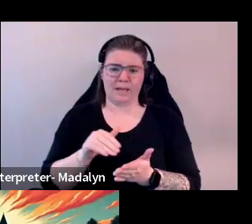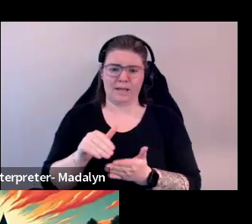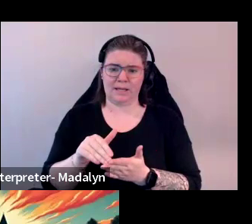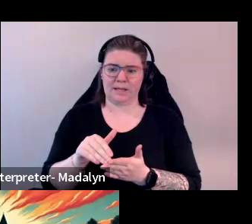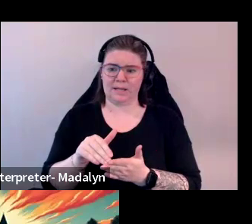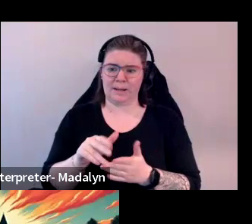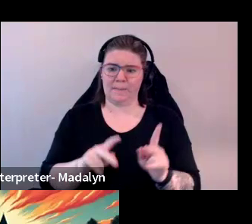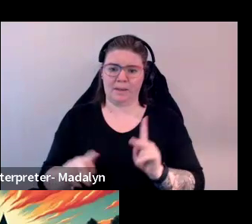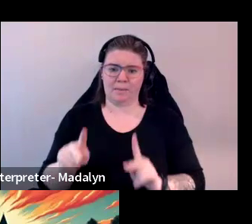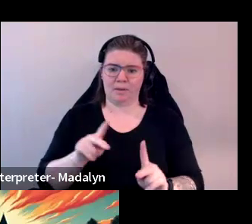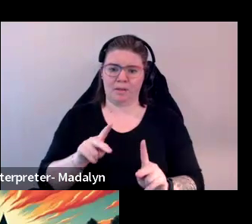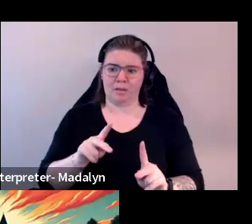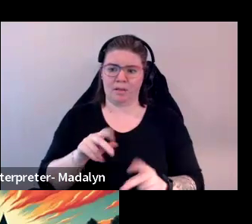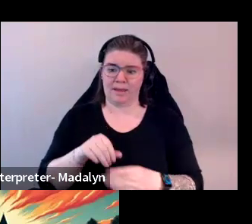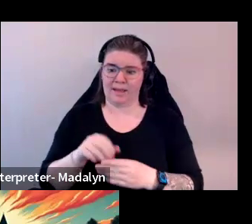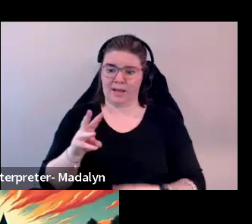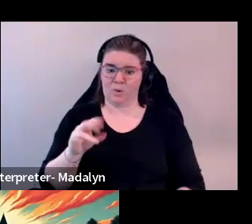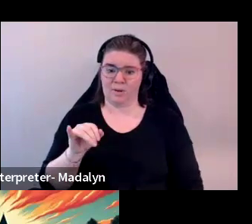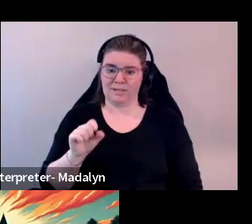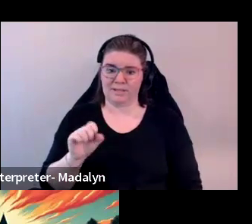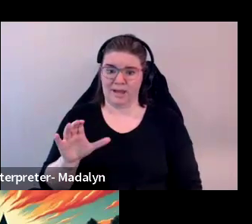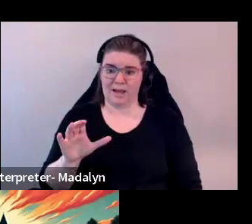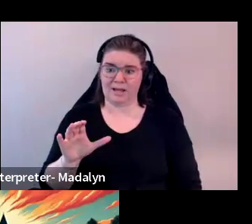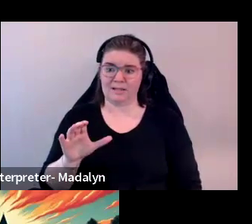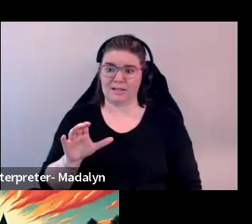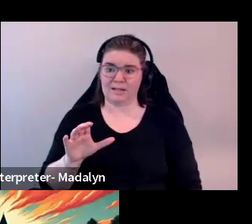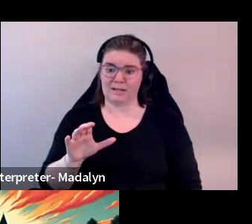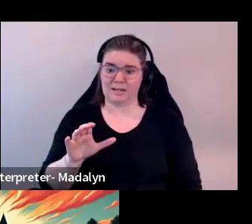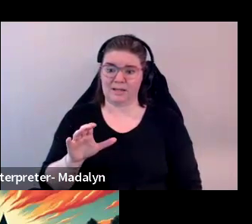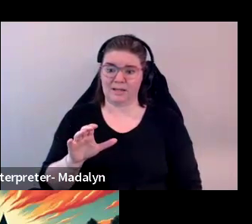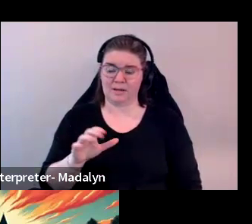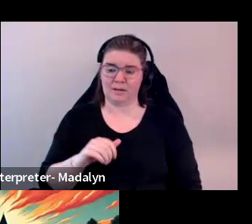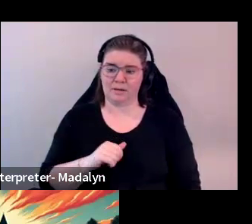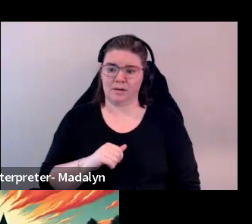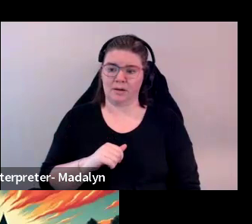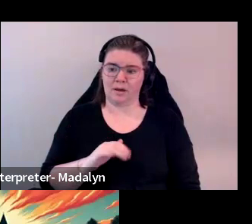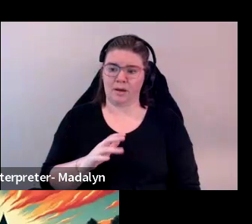Don Posh: people that in Wisconsin, a voting age that Don Posh: are disabled.